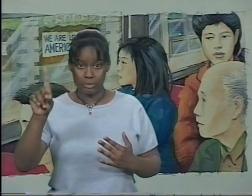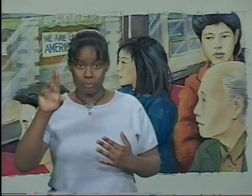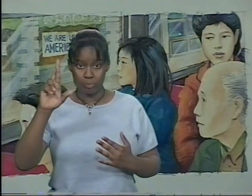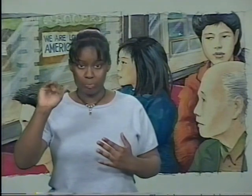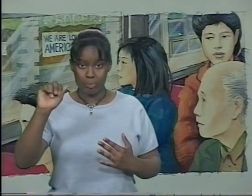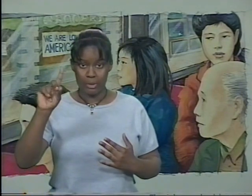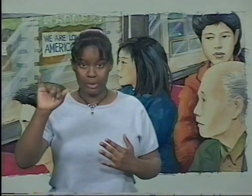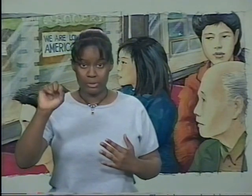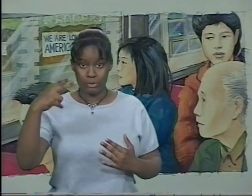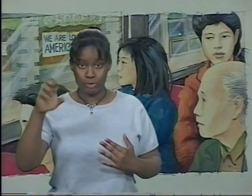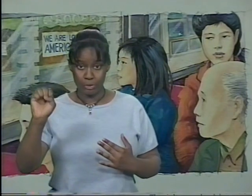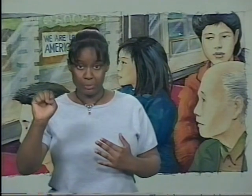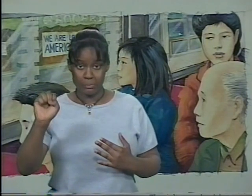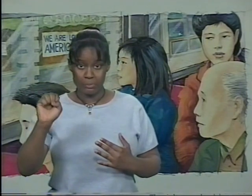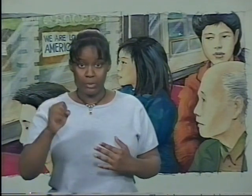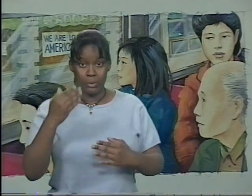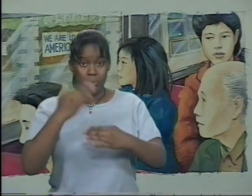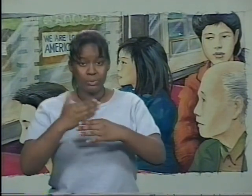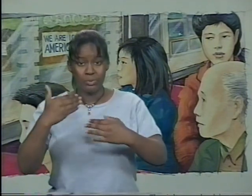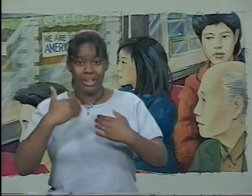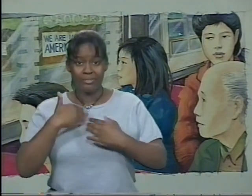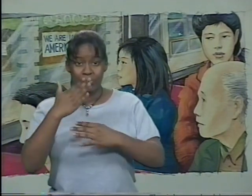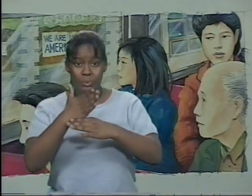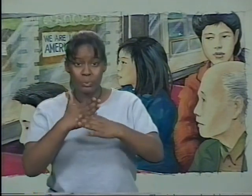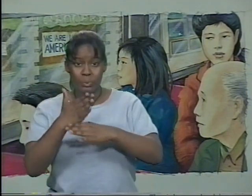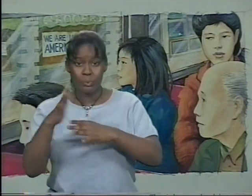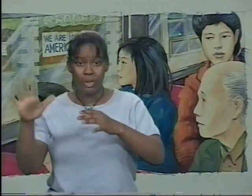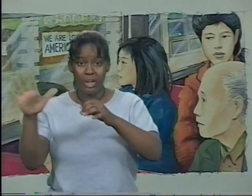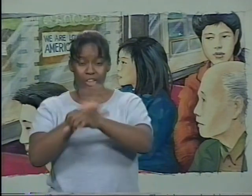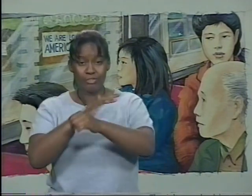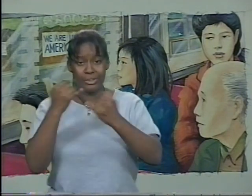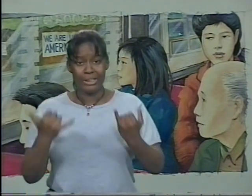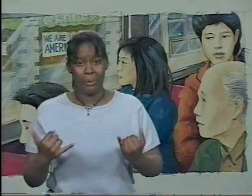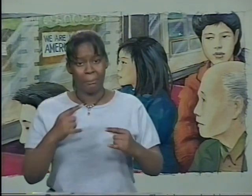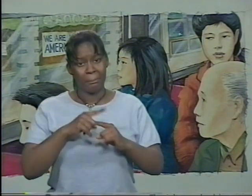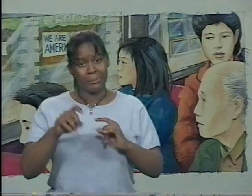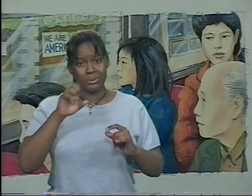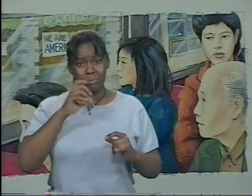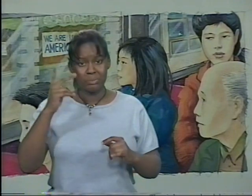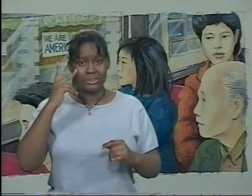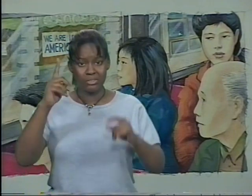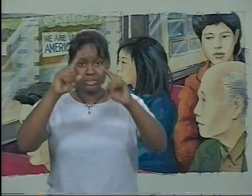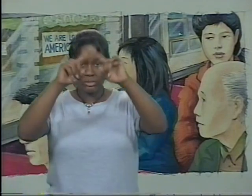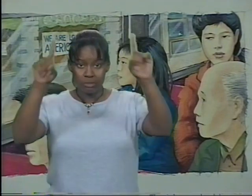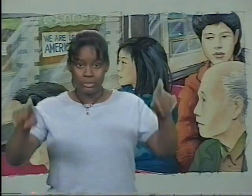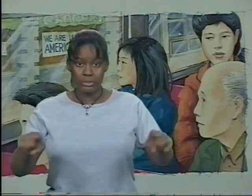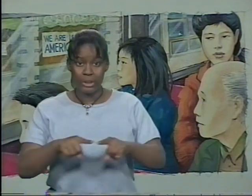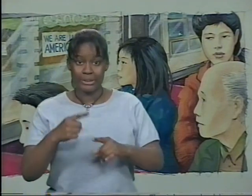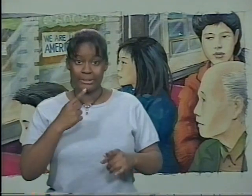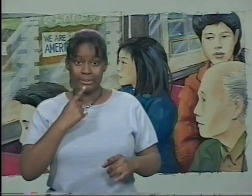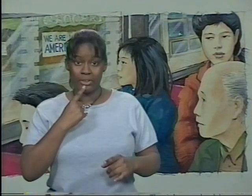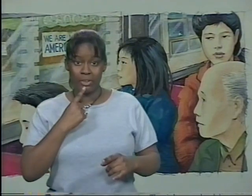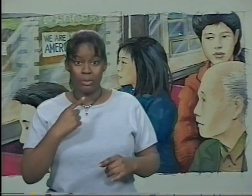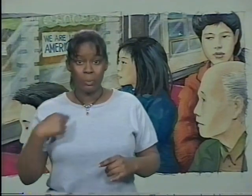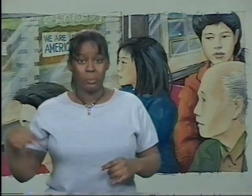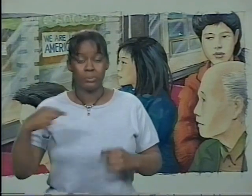The windows were boarded up now, but Emi saw a sign still hanging on the door.